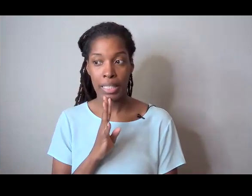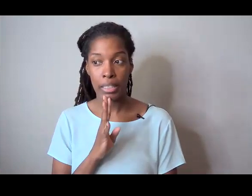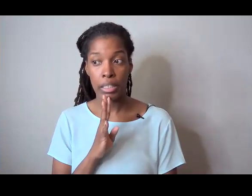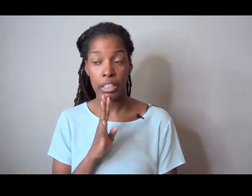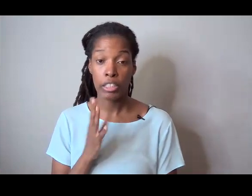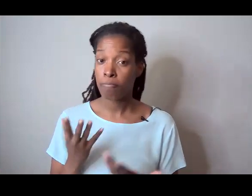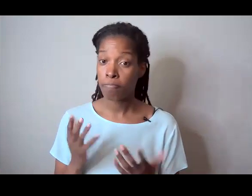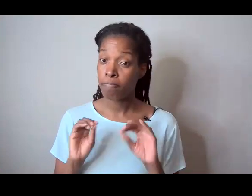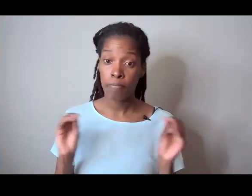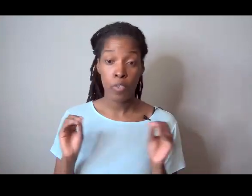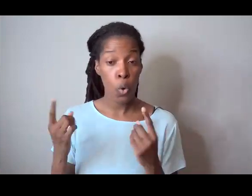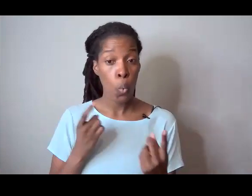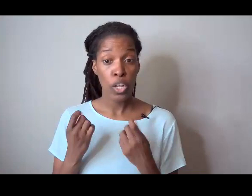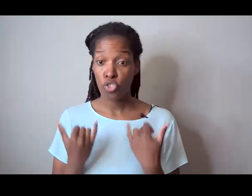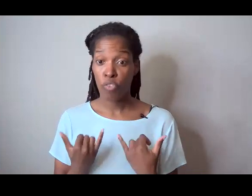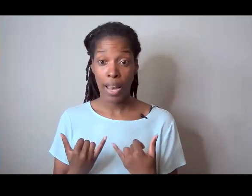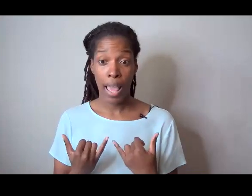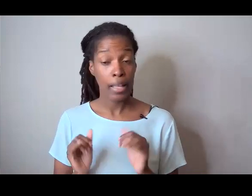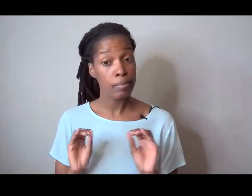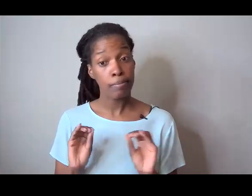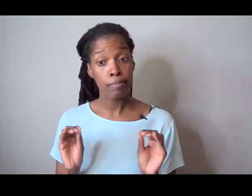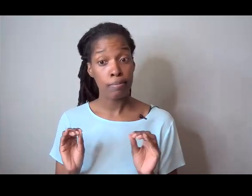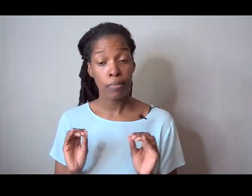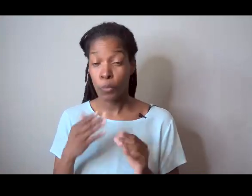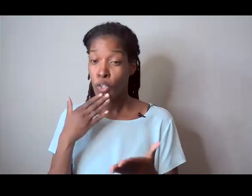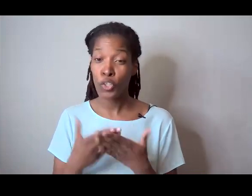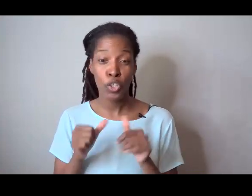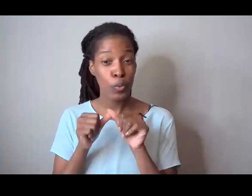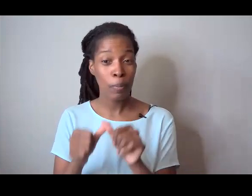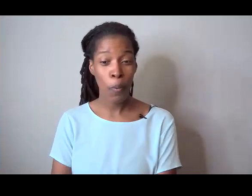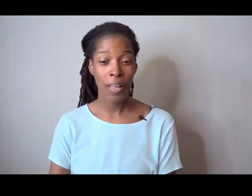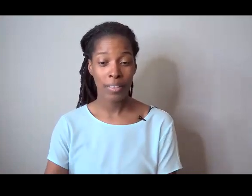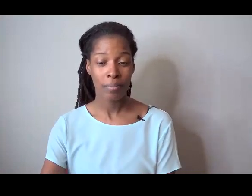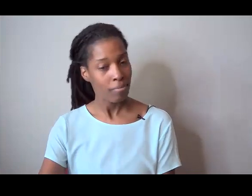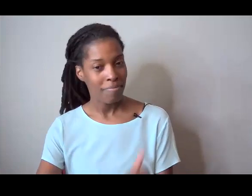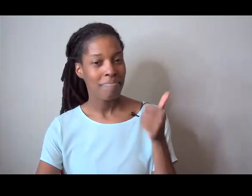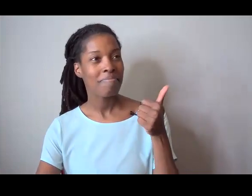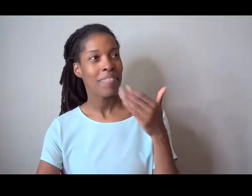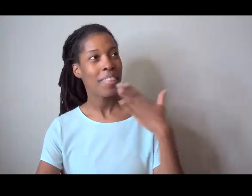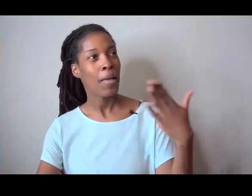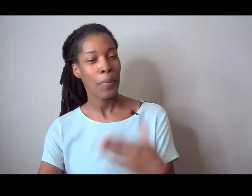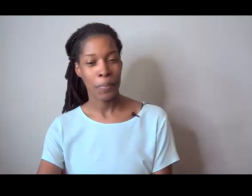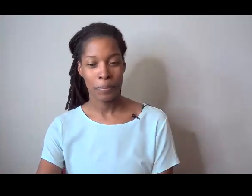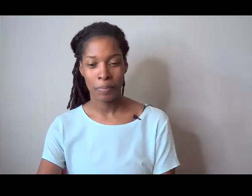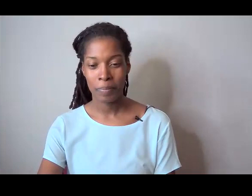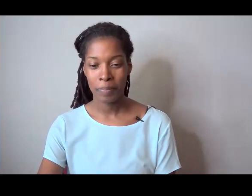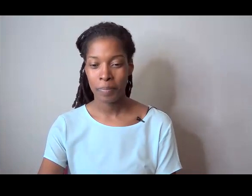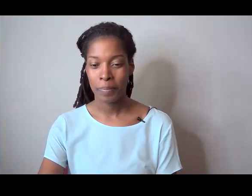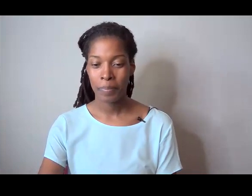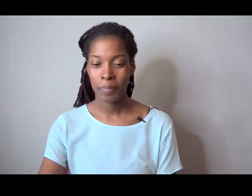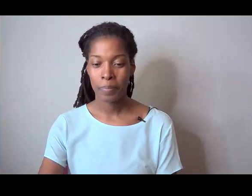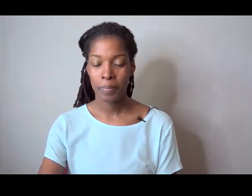So we are good to keep going. Great. Fantastic. Okay. Well,